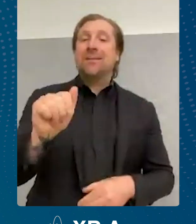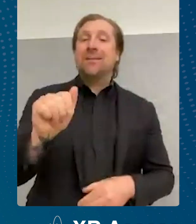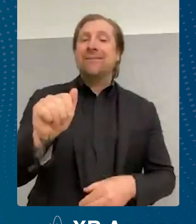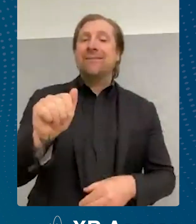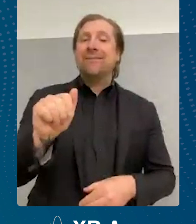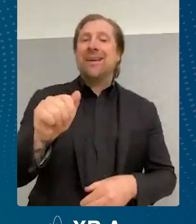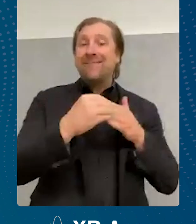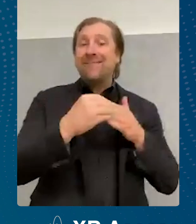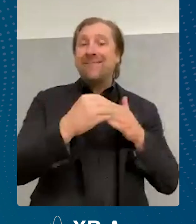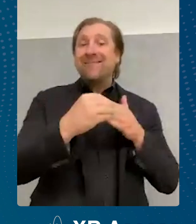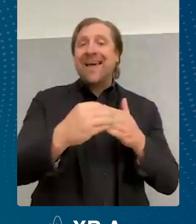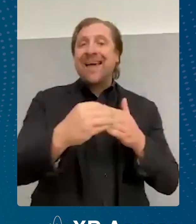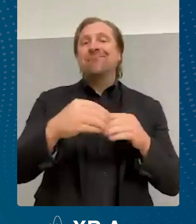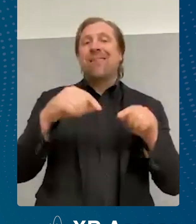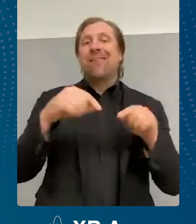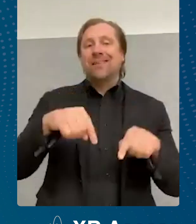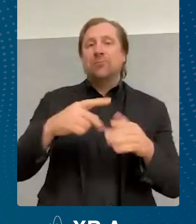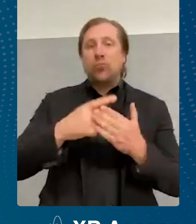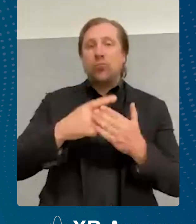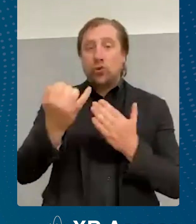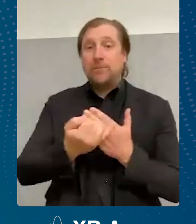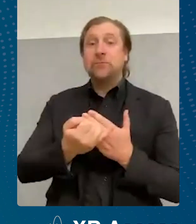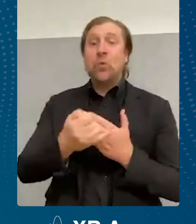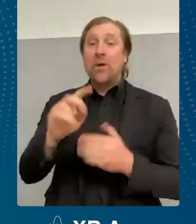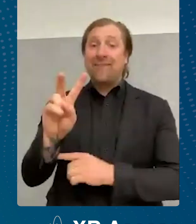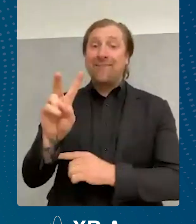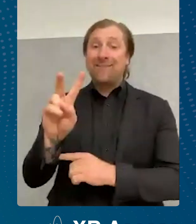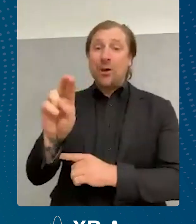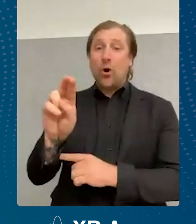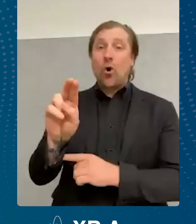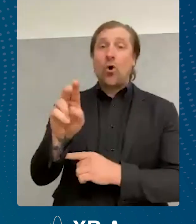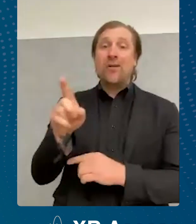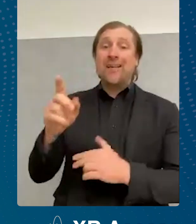And what it essentially is, is VR builds that are specifically